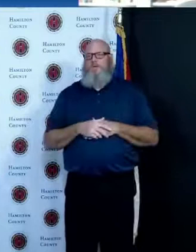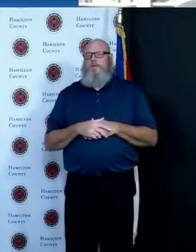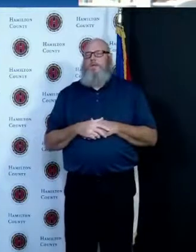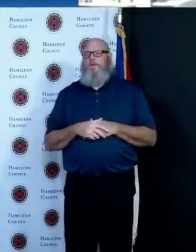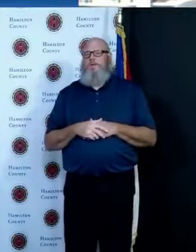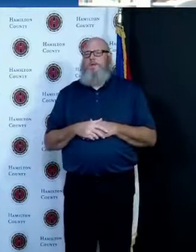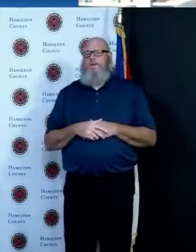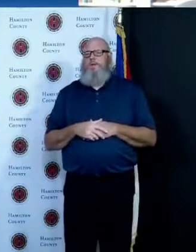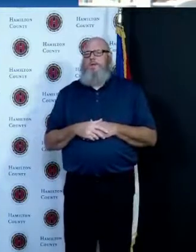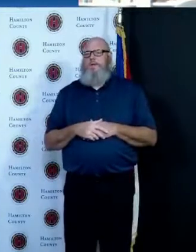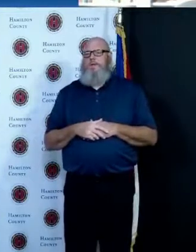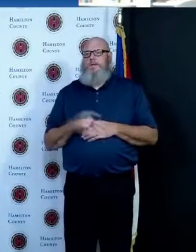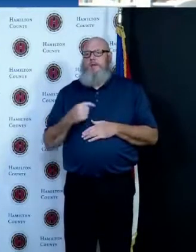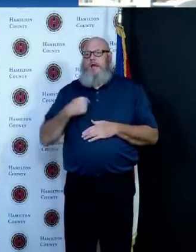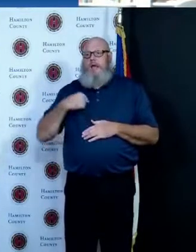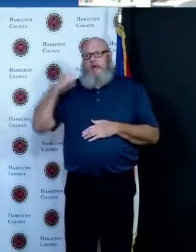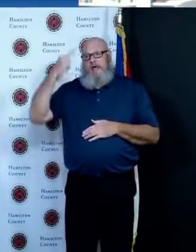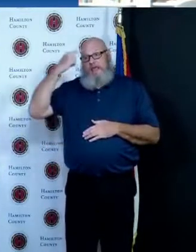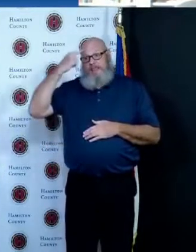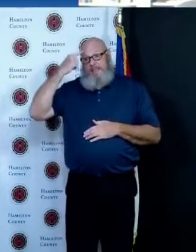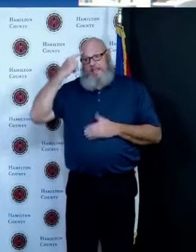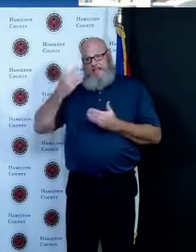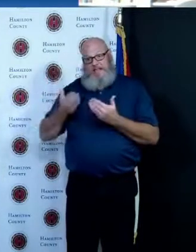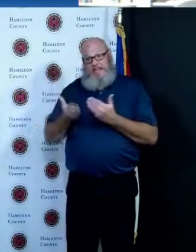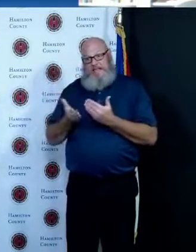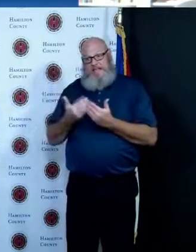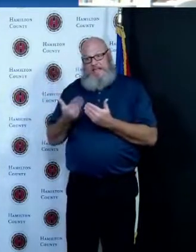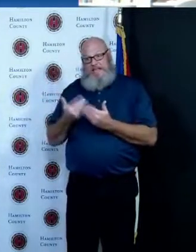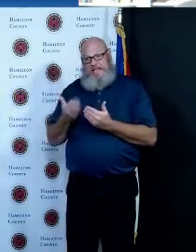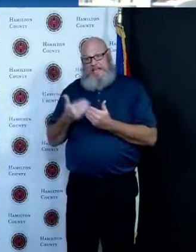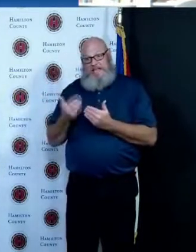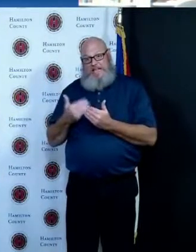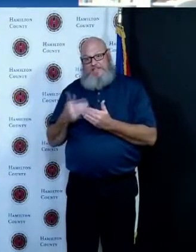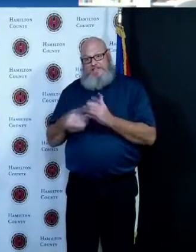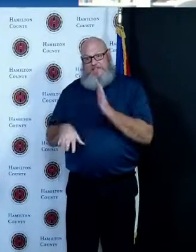there will always be challenges but we're trying our best the form that we have on our website